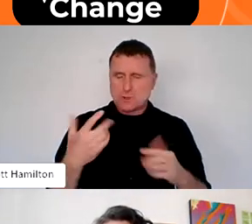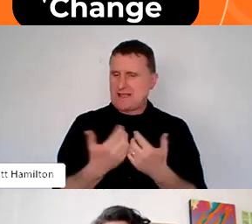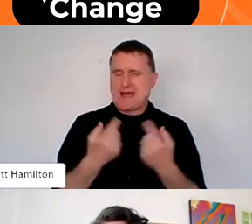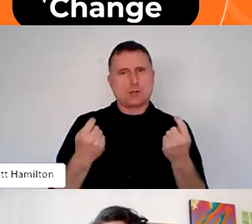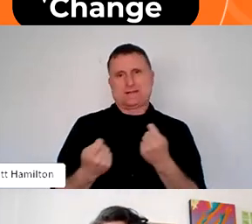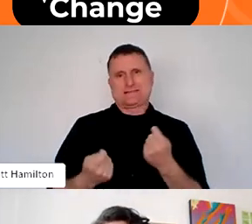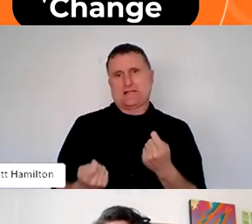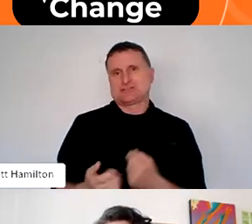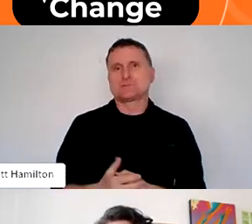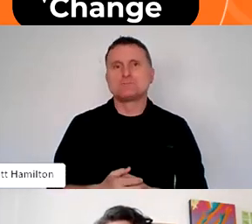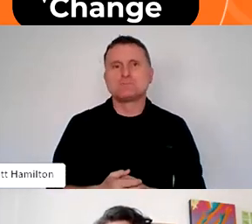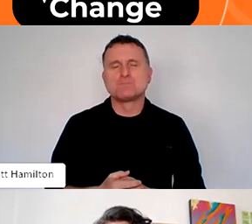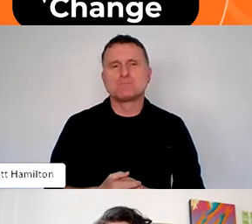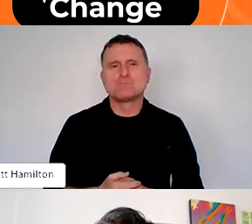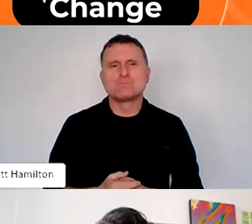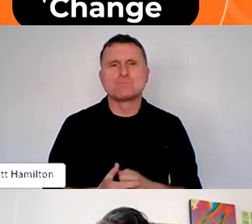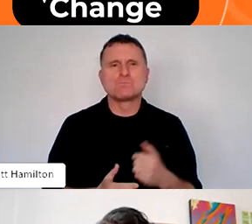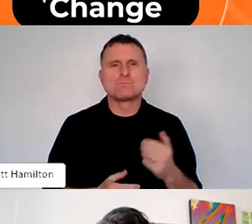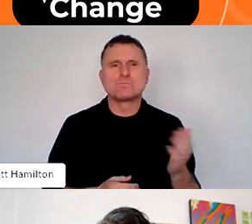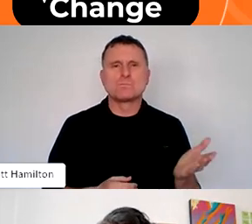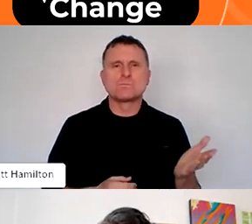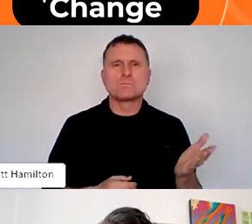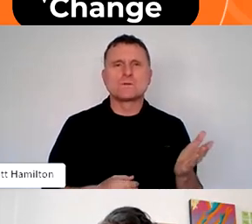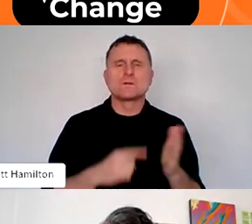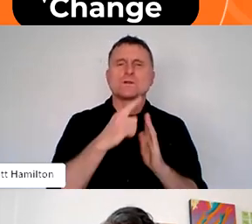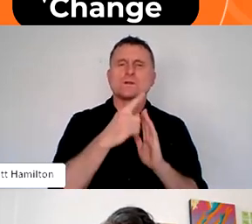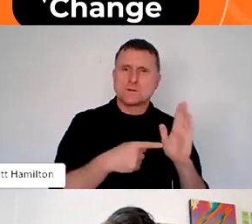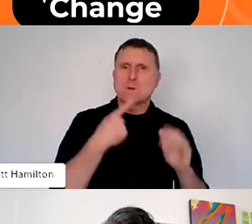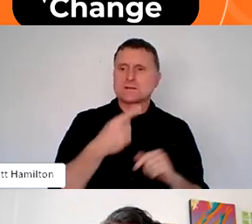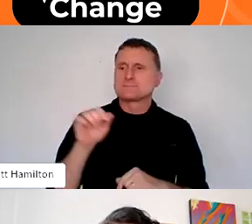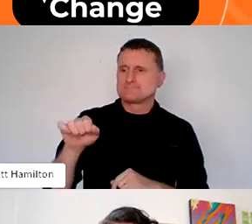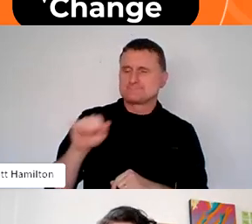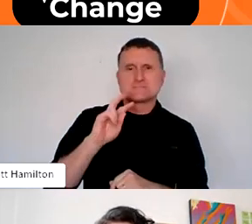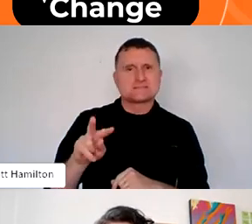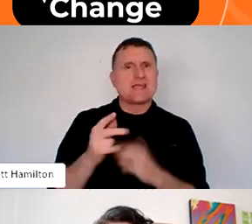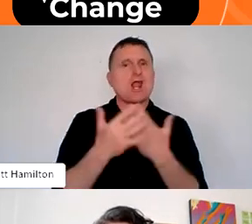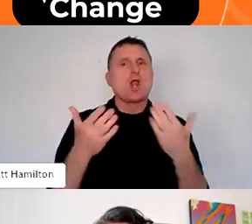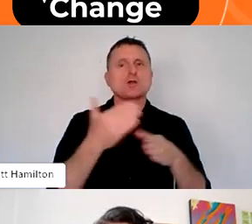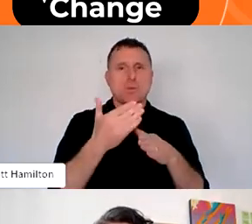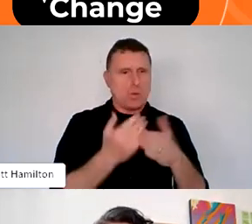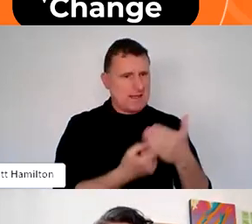lot of work being going on, and my colleagues on the panel would agree, to get people more open minded so that the old ideas, you